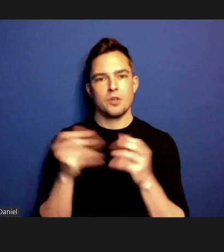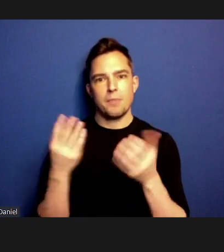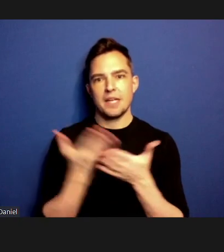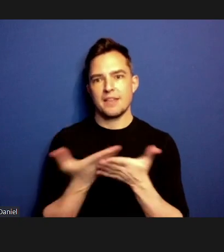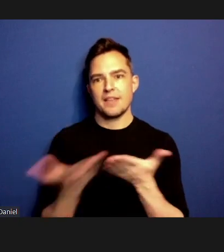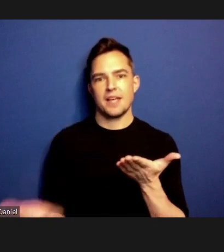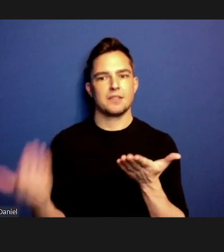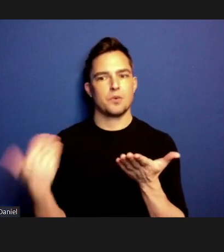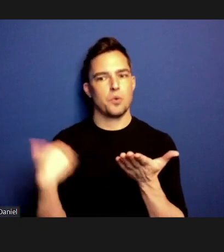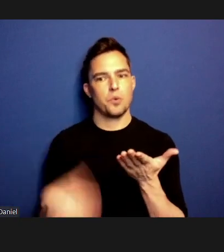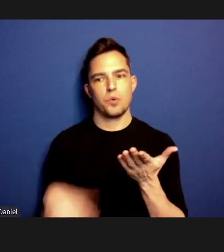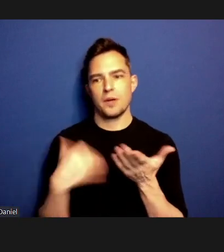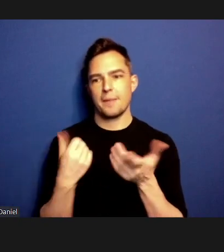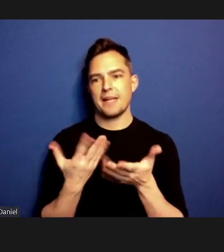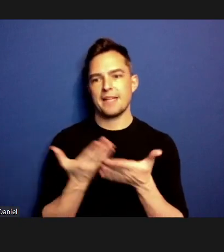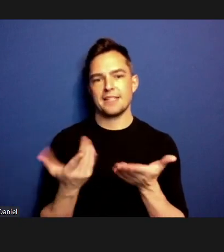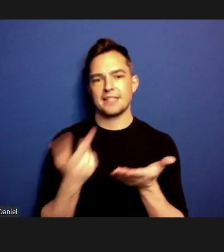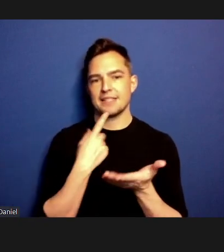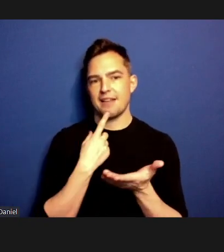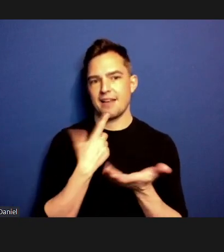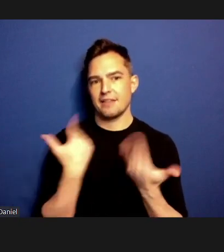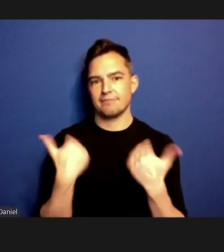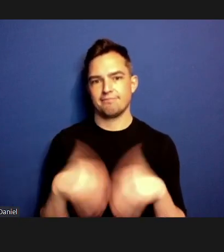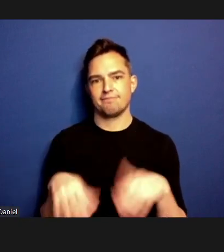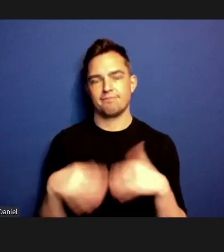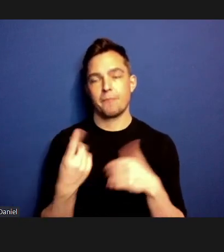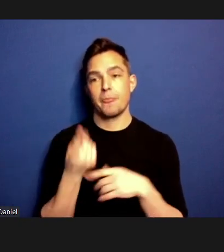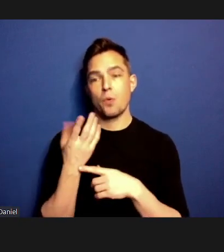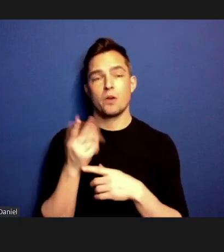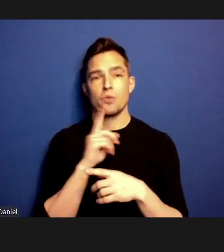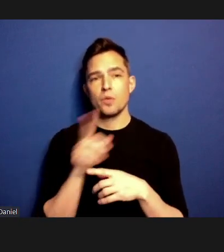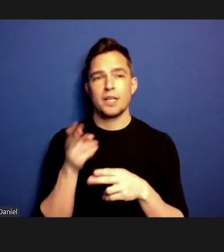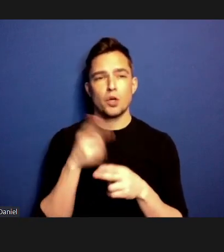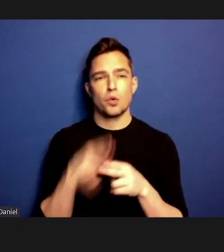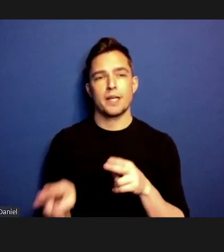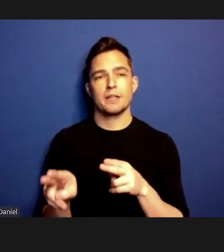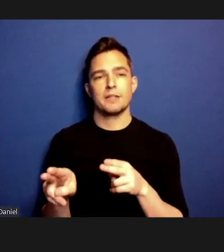So many things to say. I think one of the like, really quick connections that I want